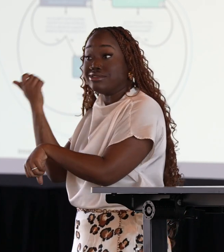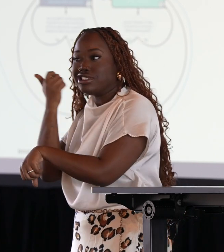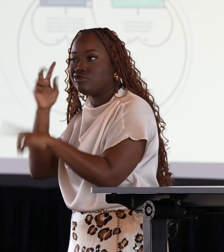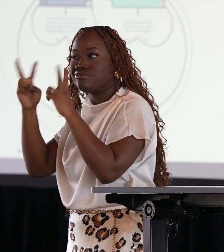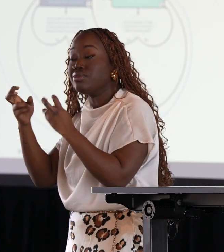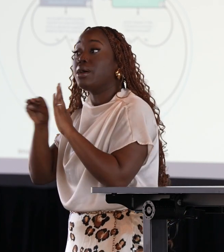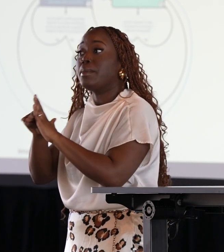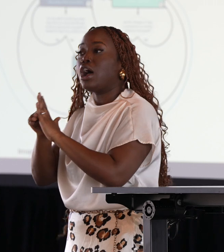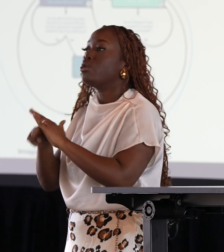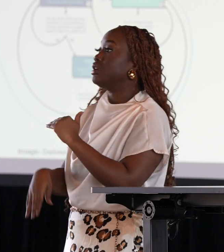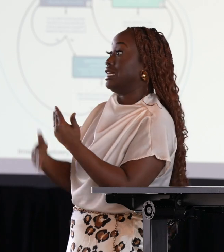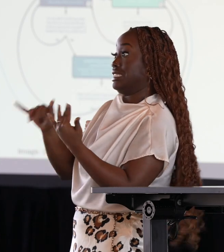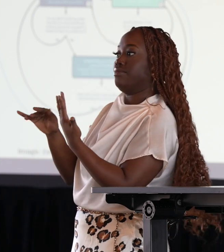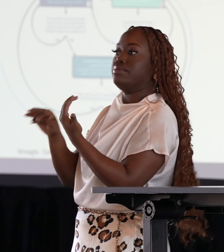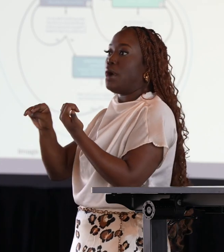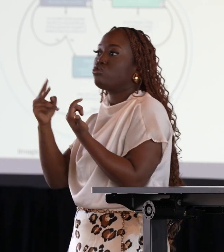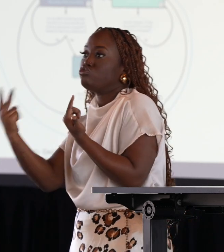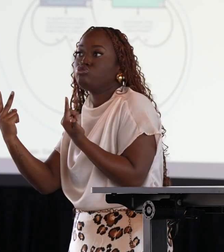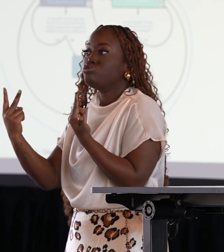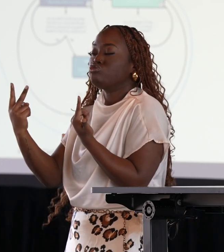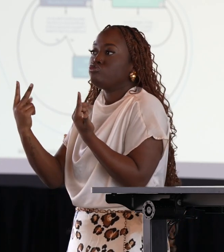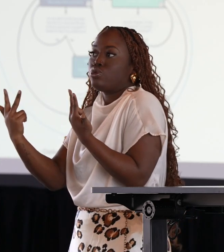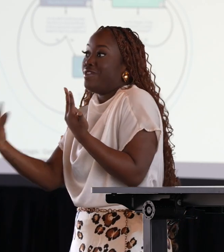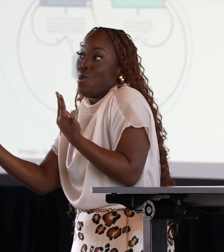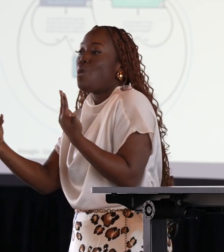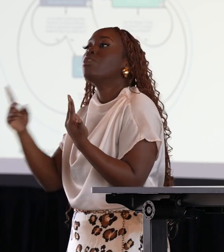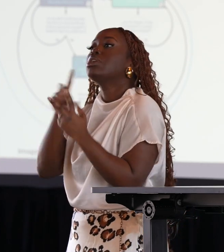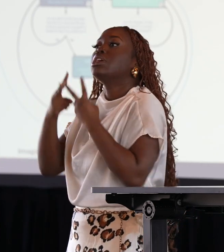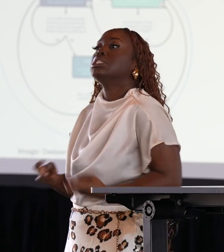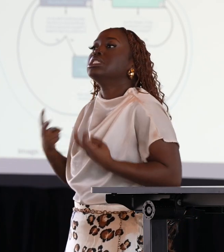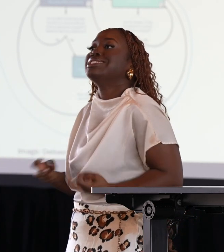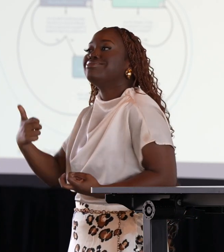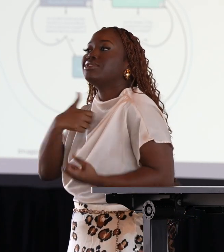it maybe the skilled maintenance model? All right? And so it walks you through assessing your self efficacy, asking about